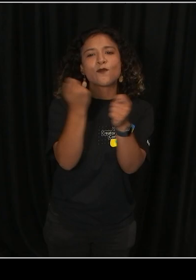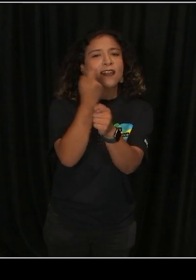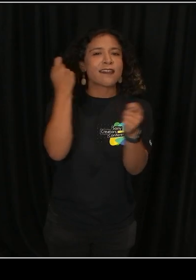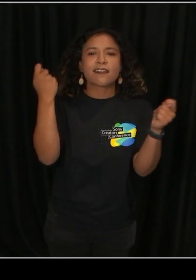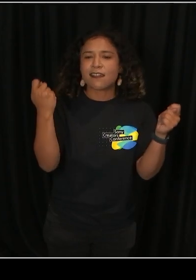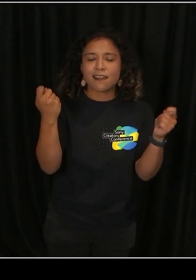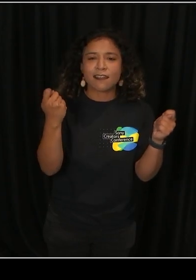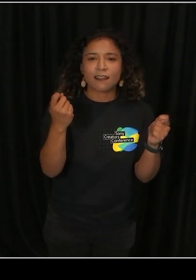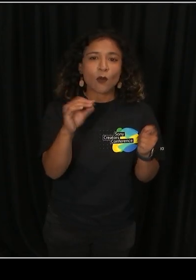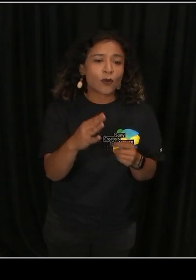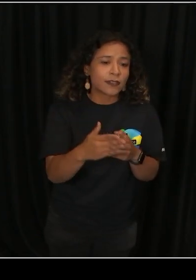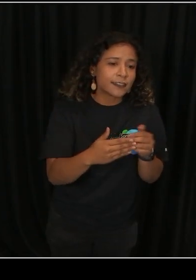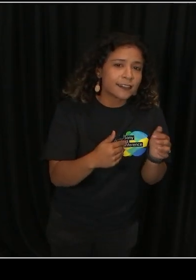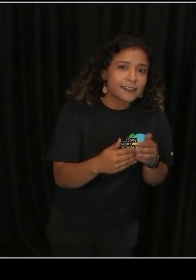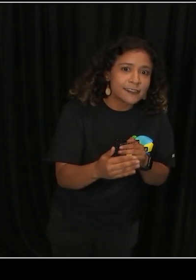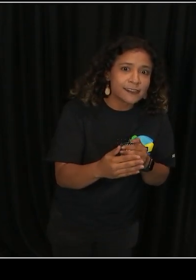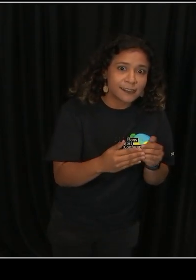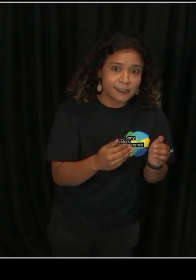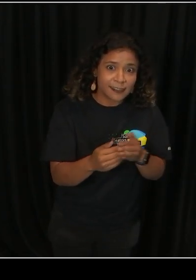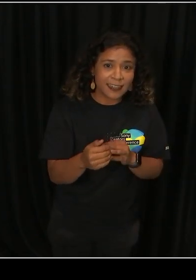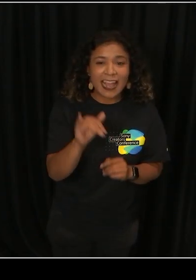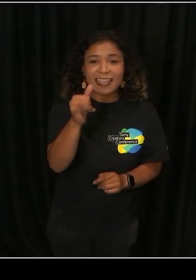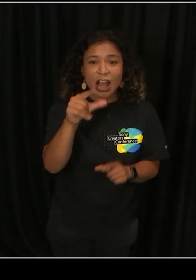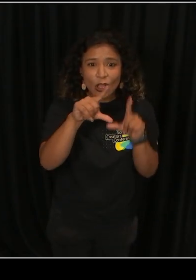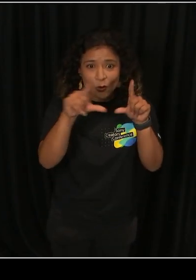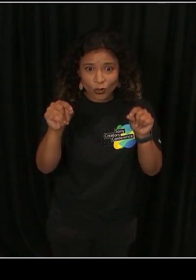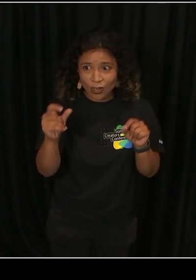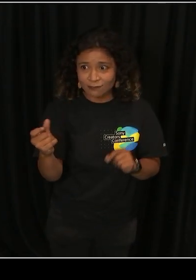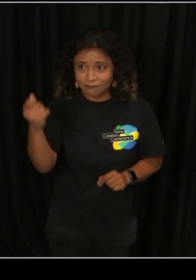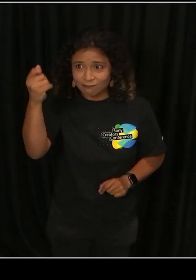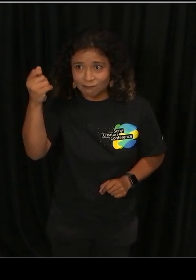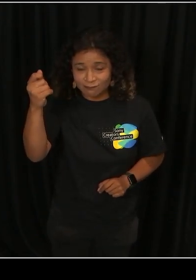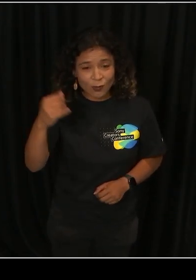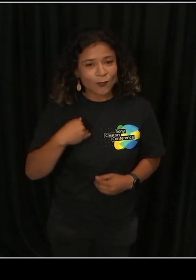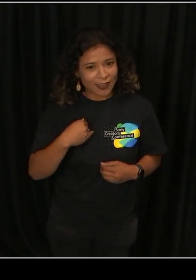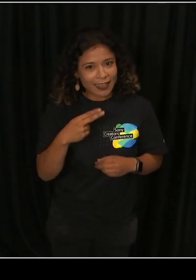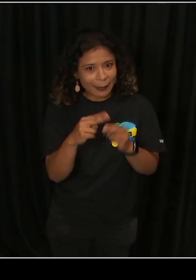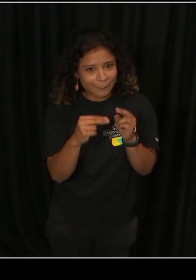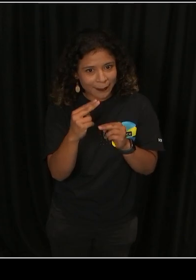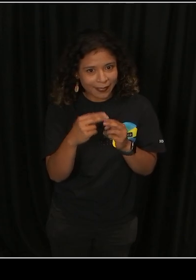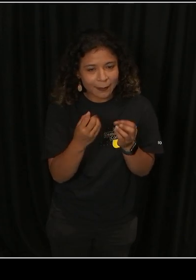or even the yellow card. Those are emotes we have been building.